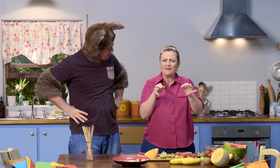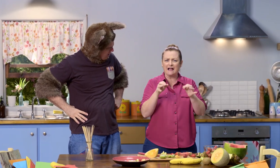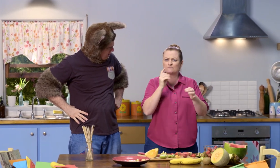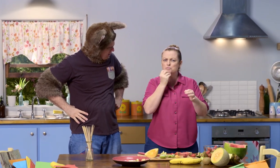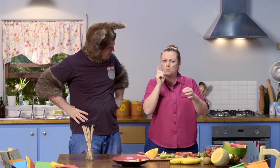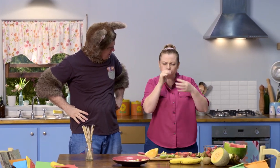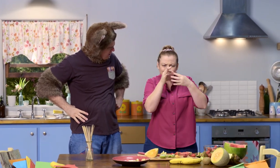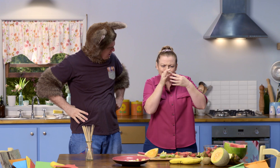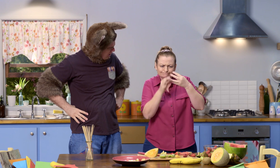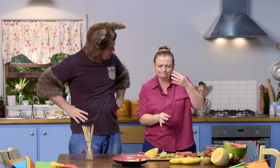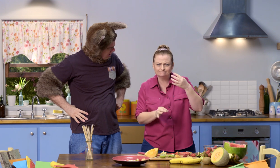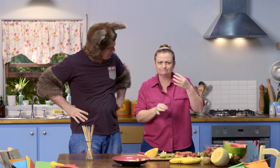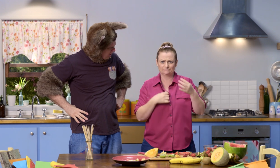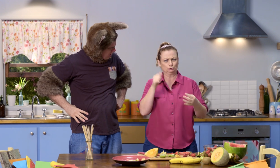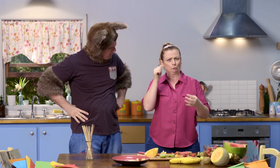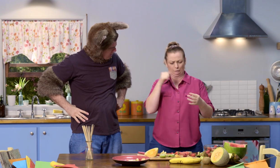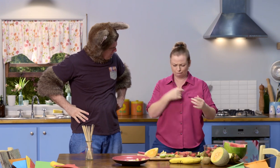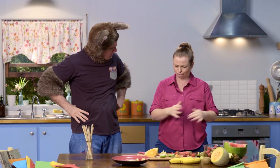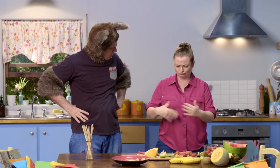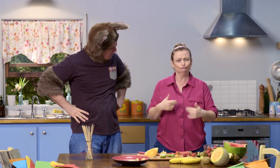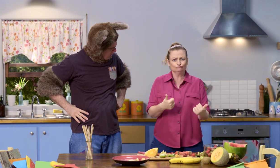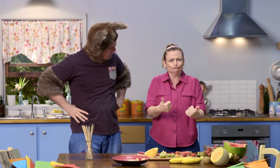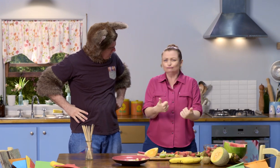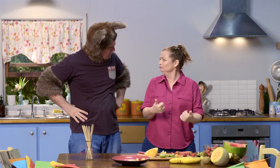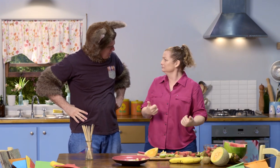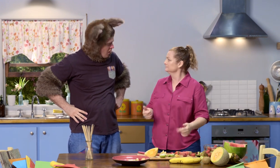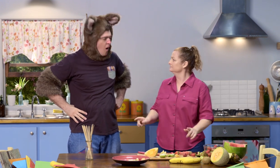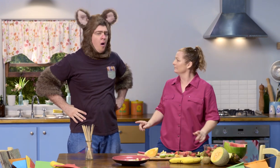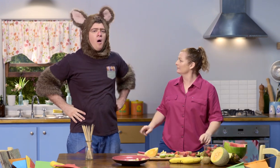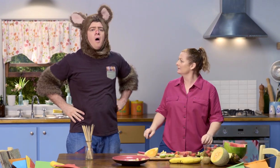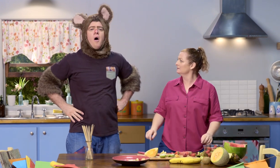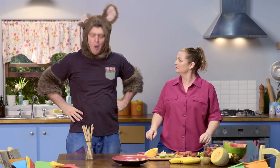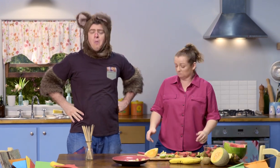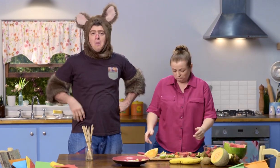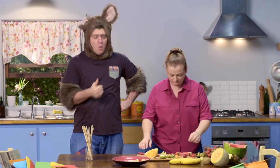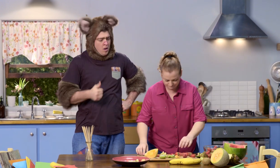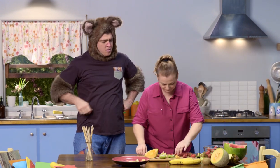I've got my plans for everything, so I'm happy to do it. Oh. OK.